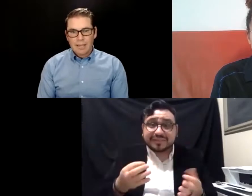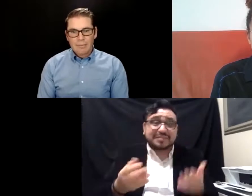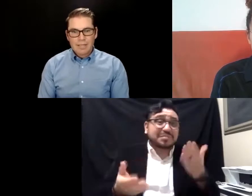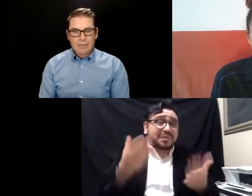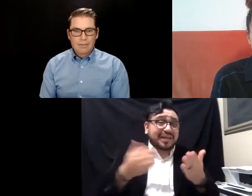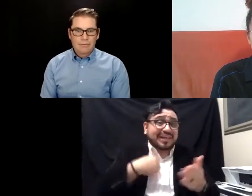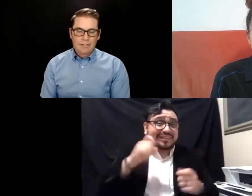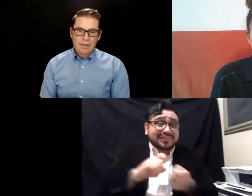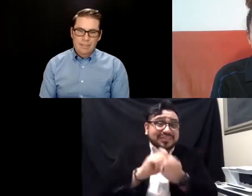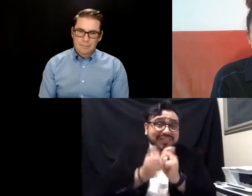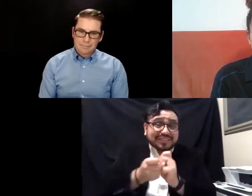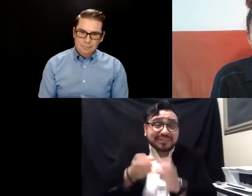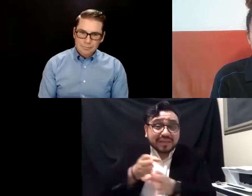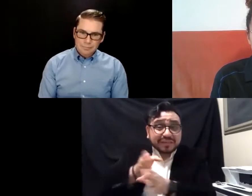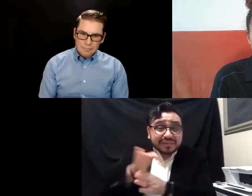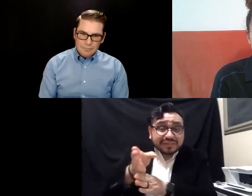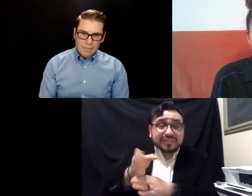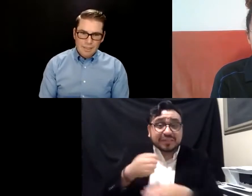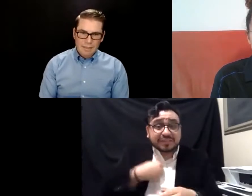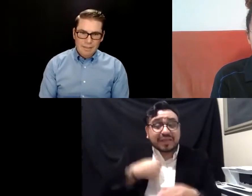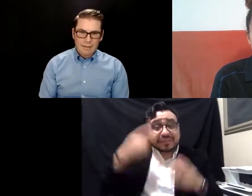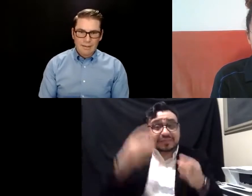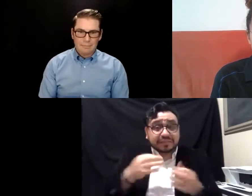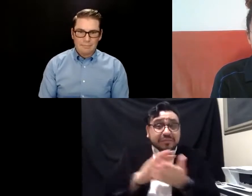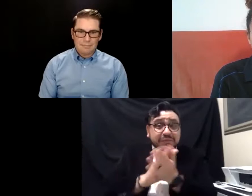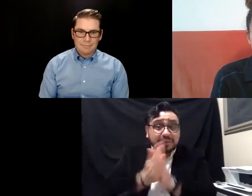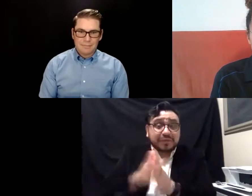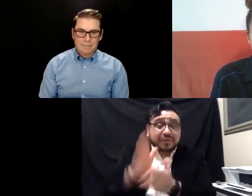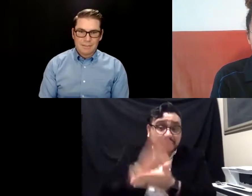It could be a source of frustration.